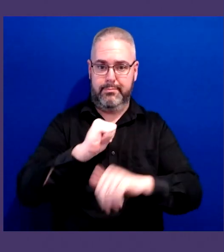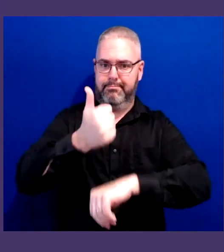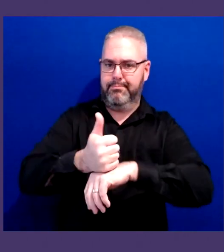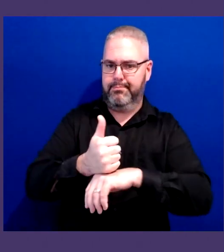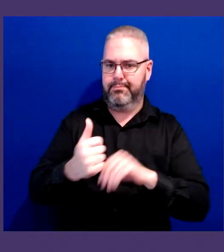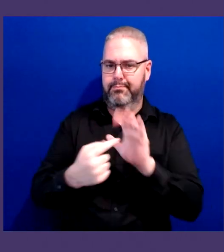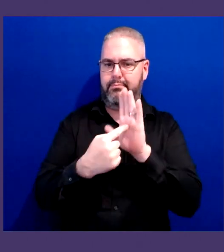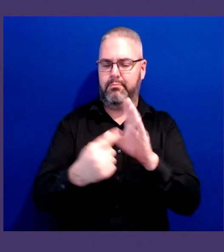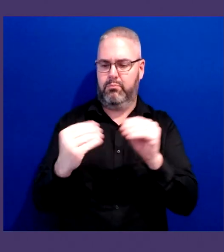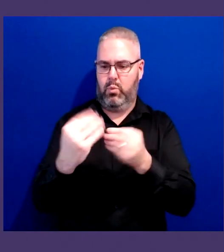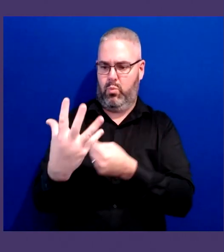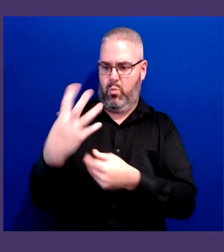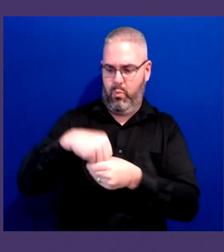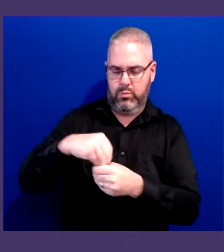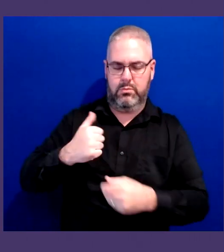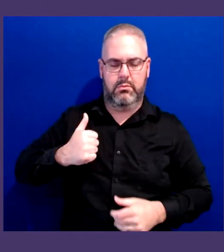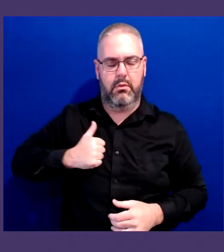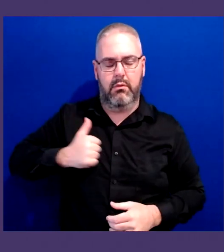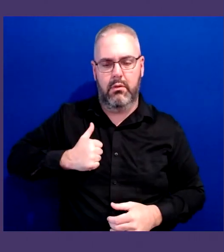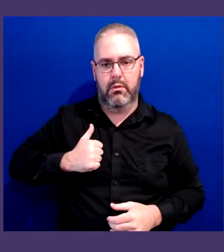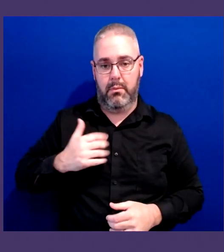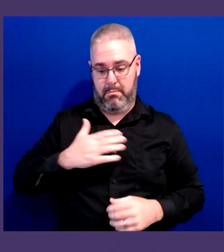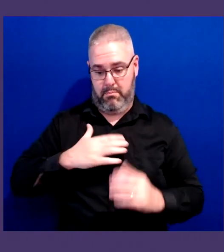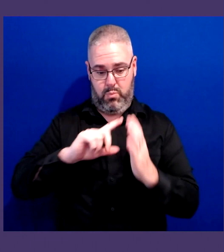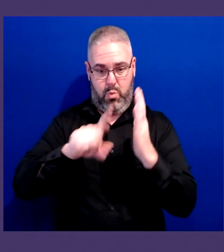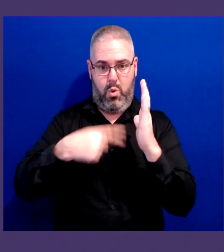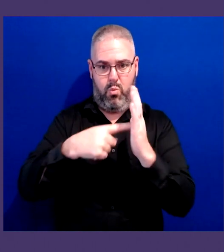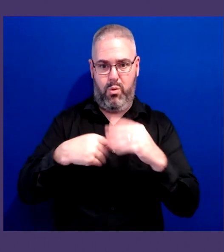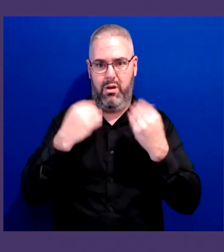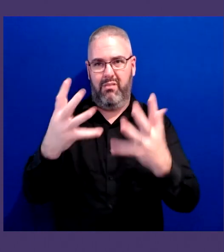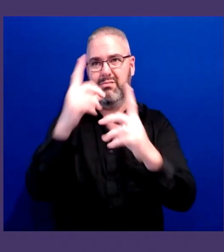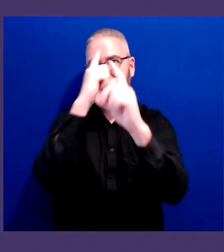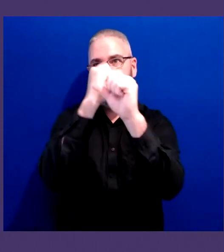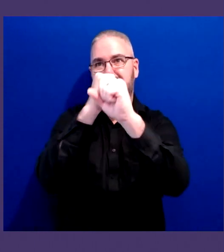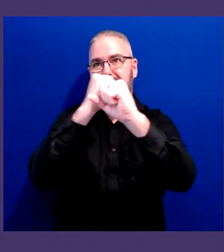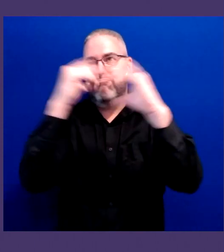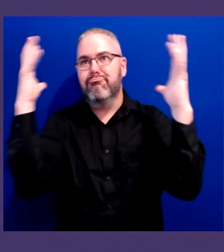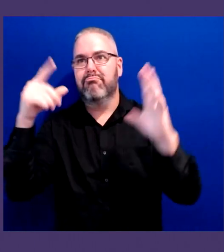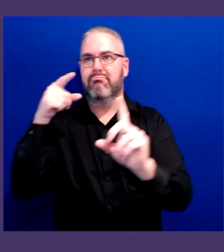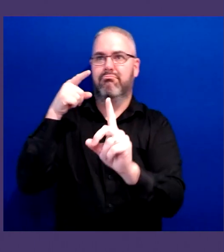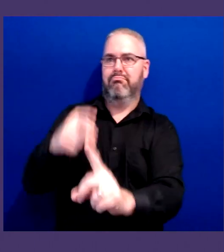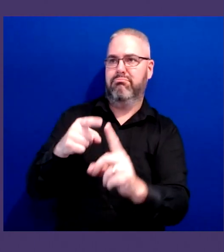but my role is really to champion the vision and drive that meaningful change. That's going to have to go well